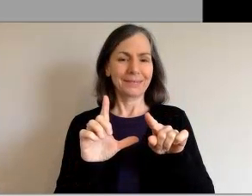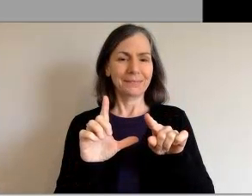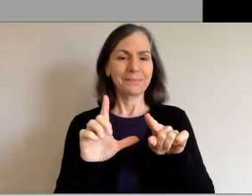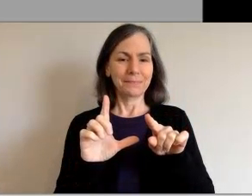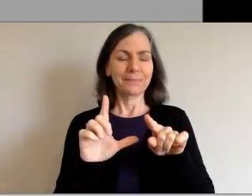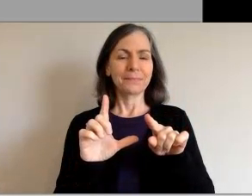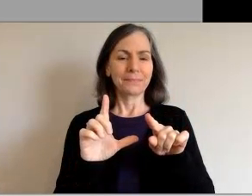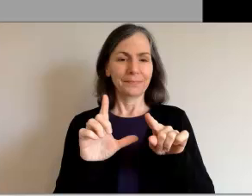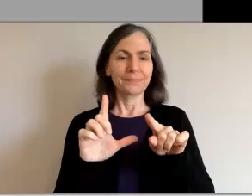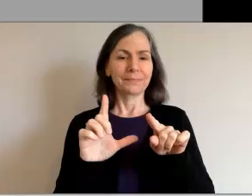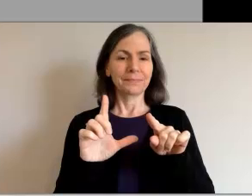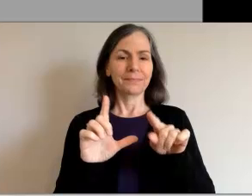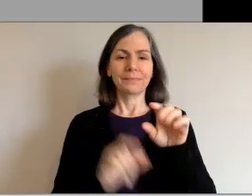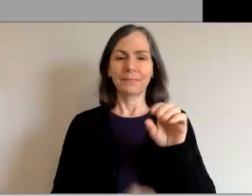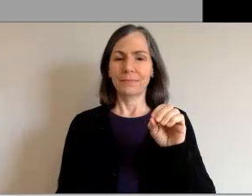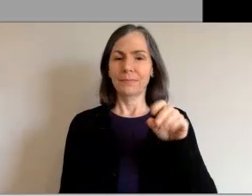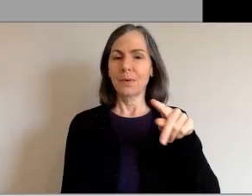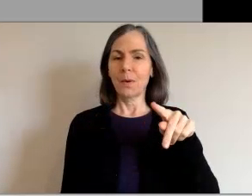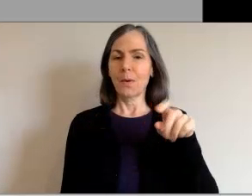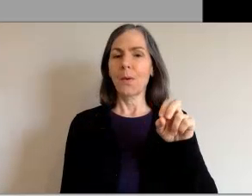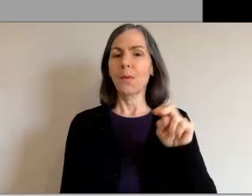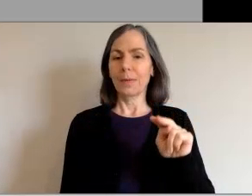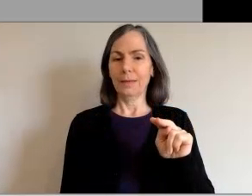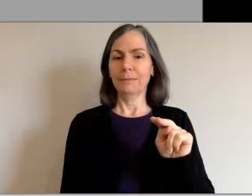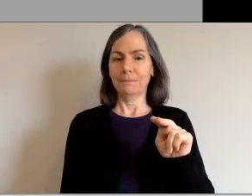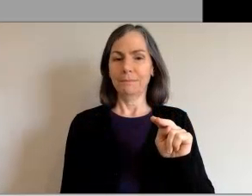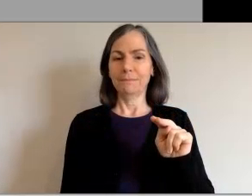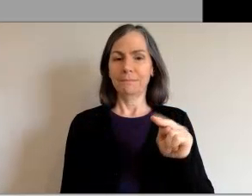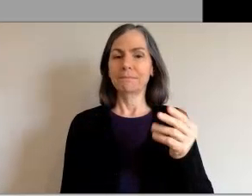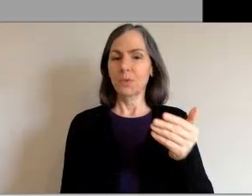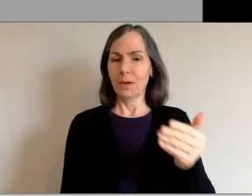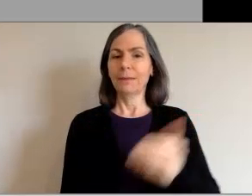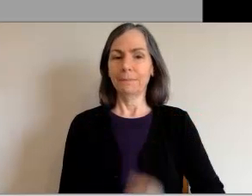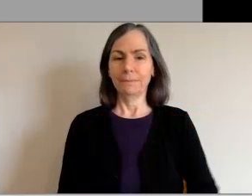where it says: "Open this page and ST Math".